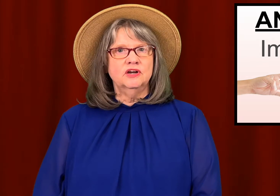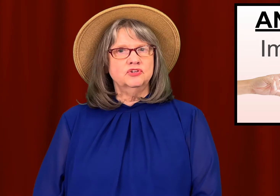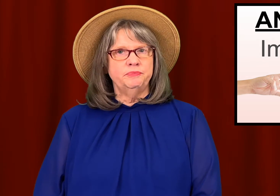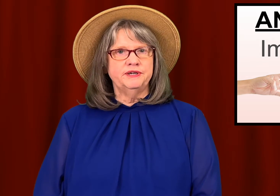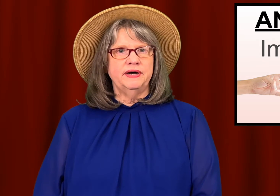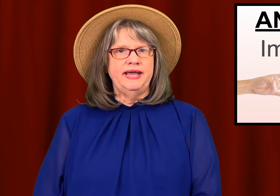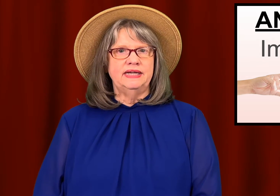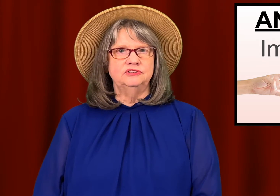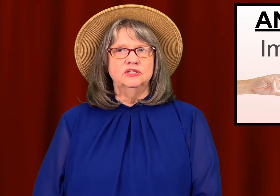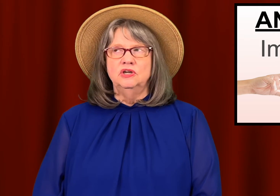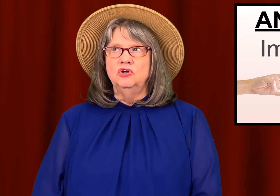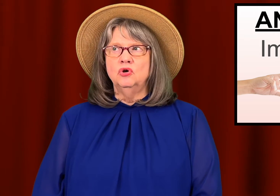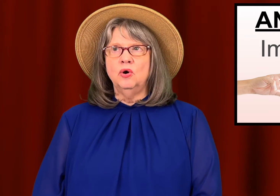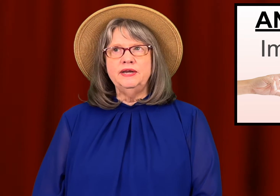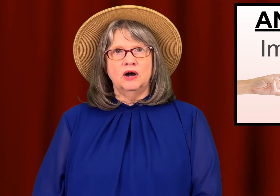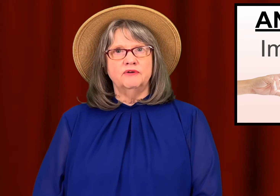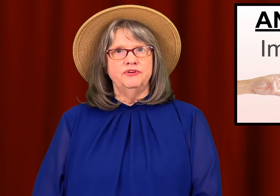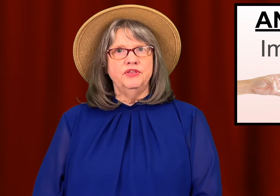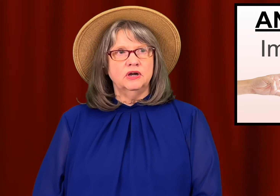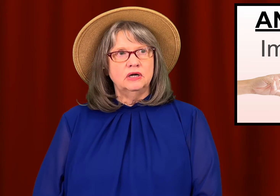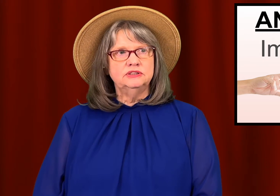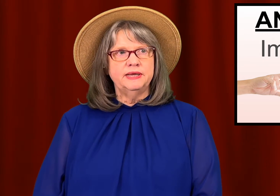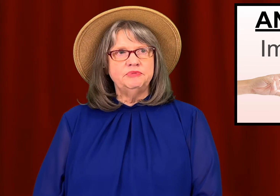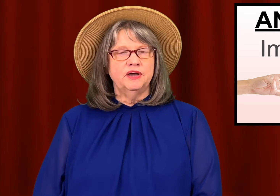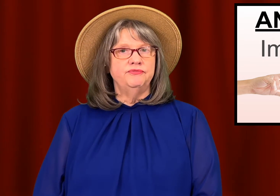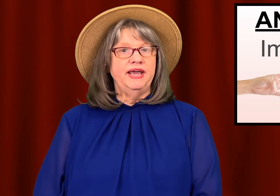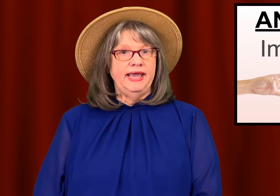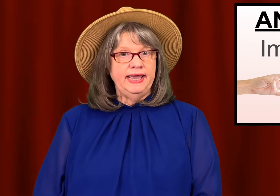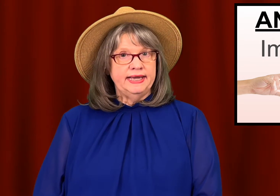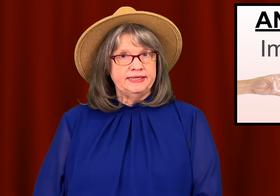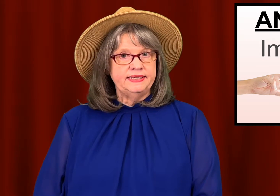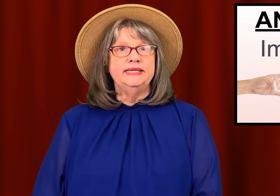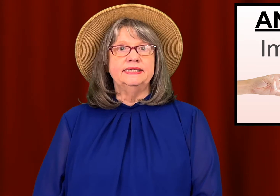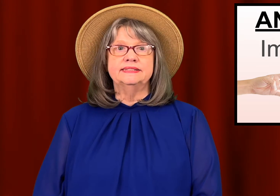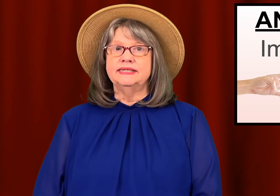Dr Bill adds, quite often the concept of AND is